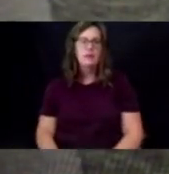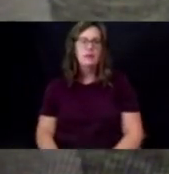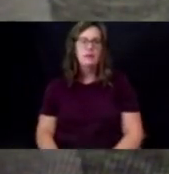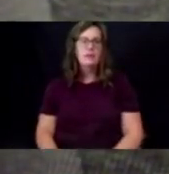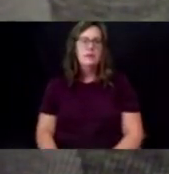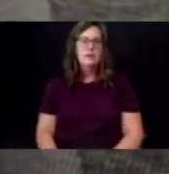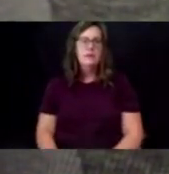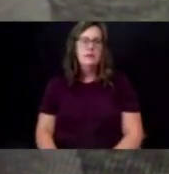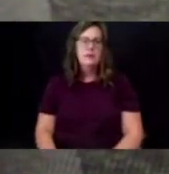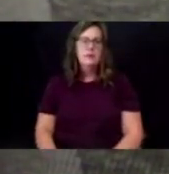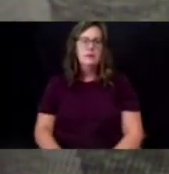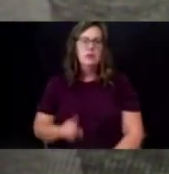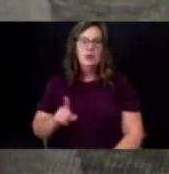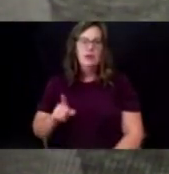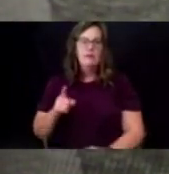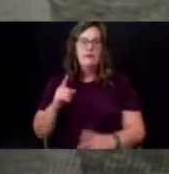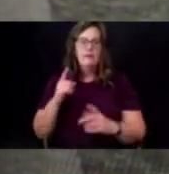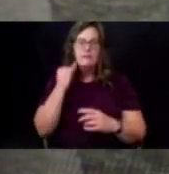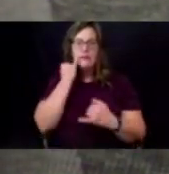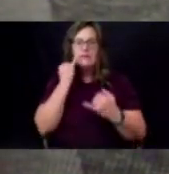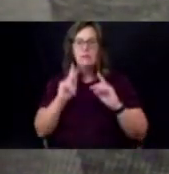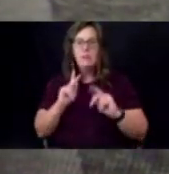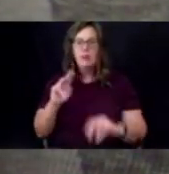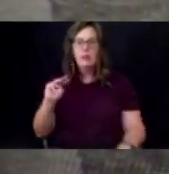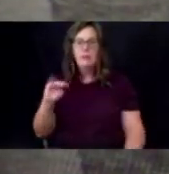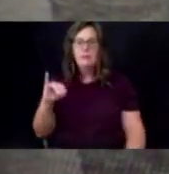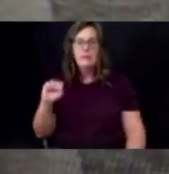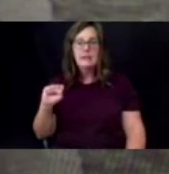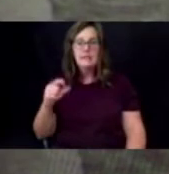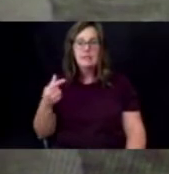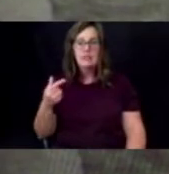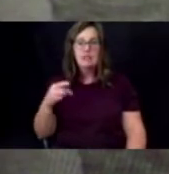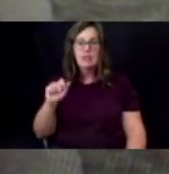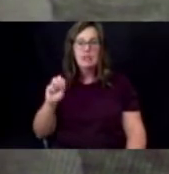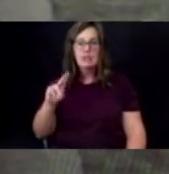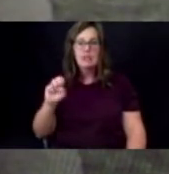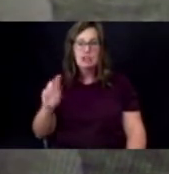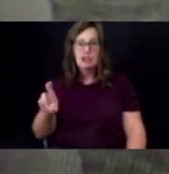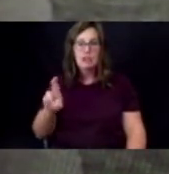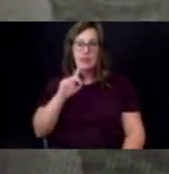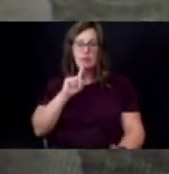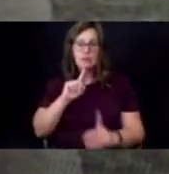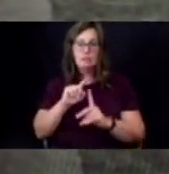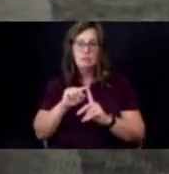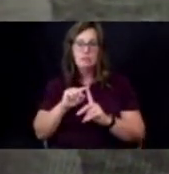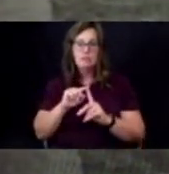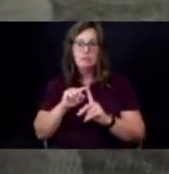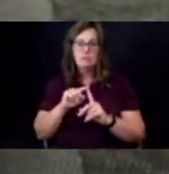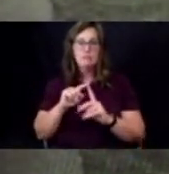misgendered they like just wanna they redirect it and let it go and other people feel better someone